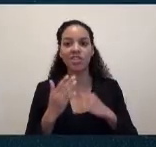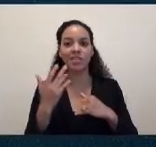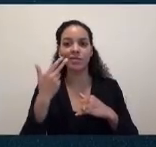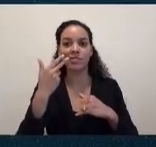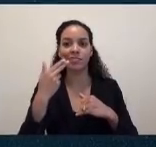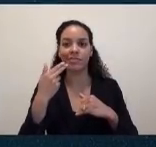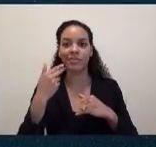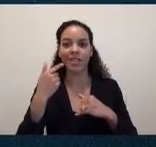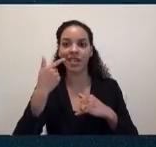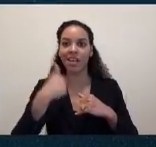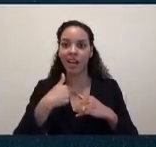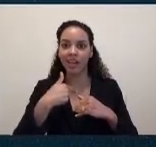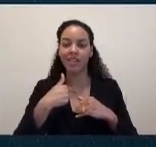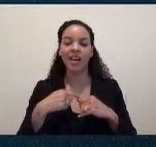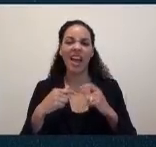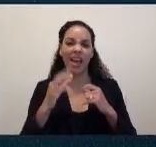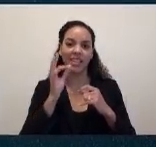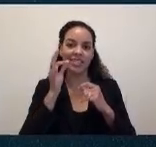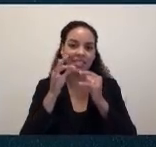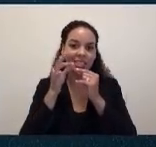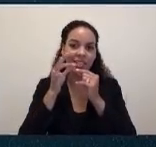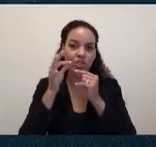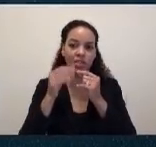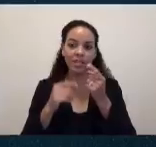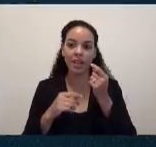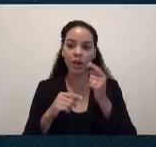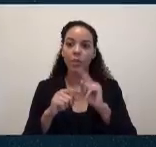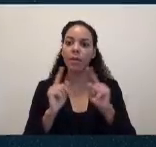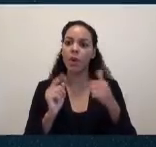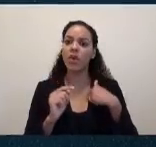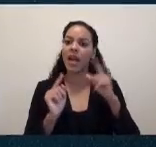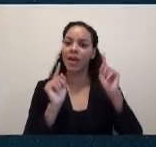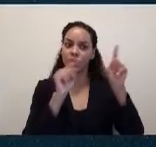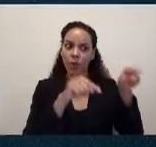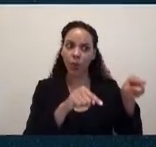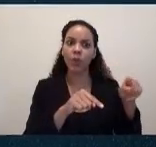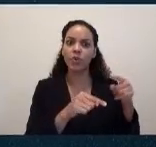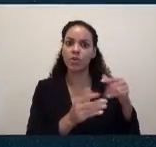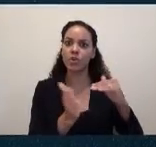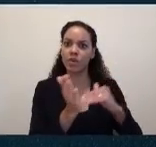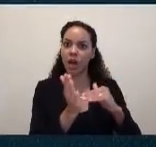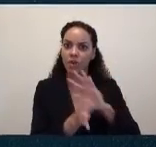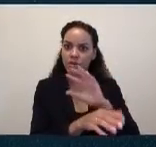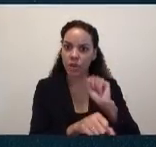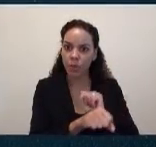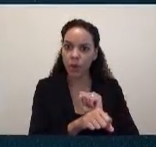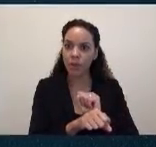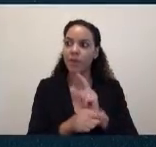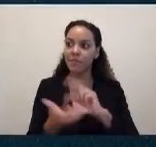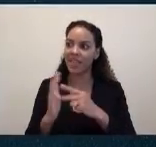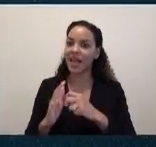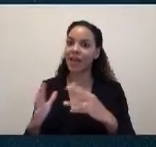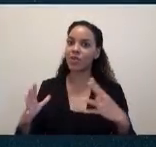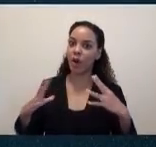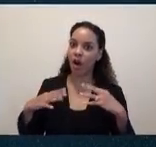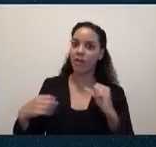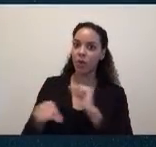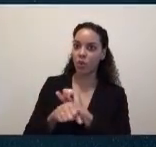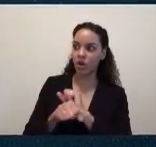but I was fine to be able to take her to subsequent doctor's appointment and take the time off from work in order to do that. I'm a very lucky person that I was able to do that